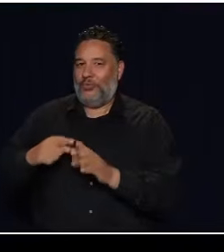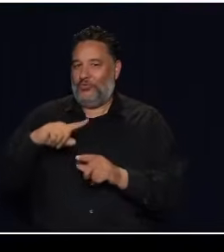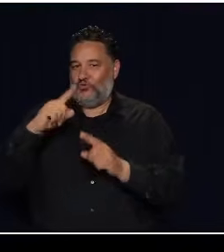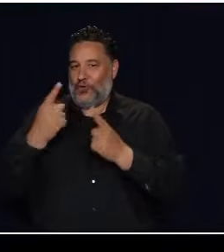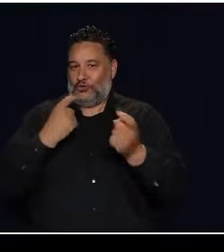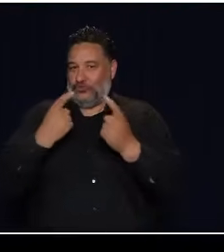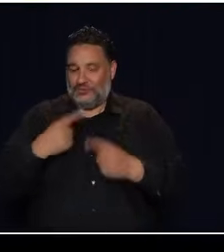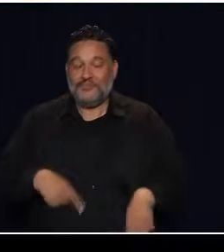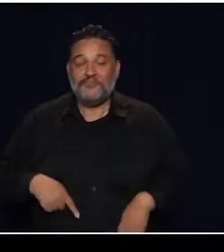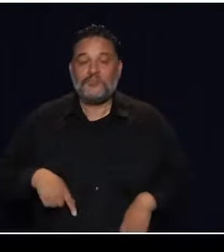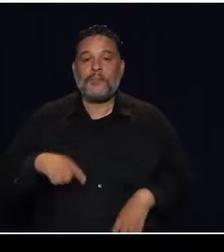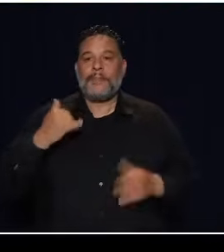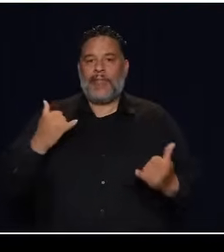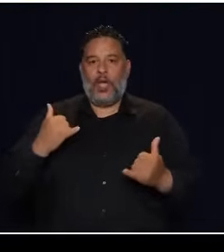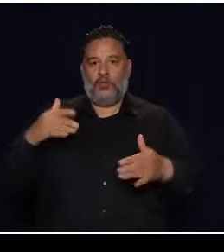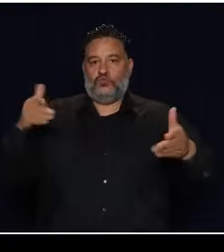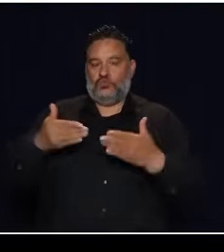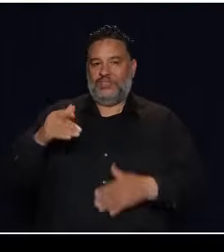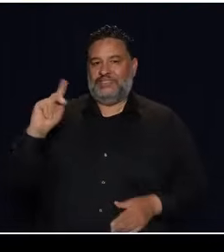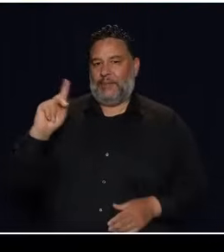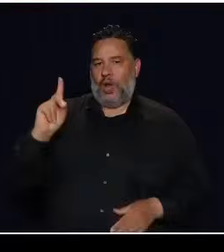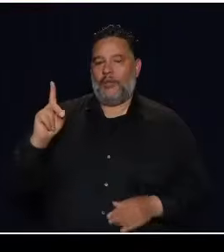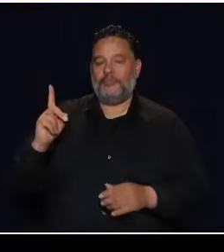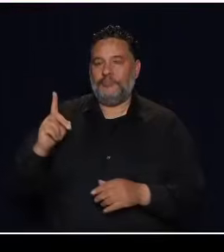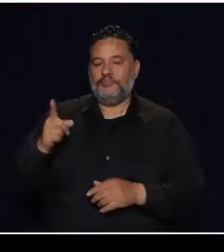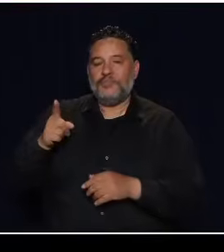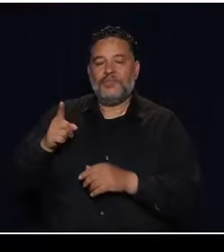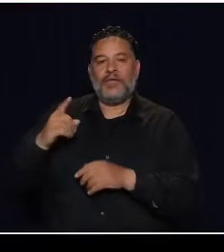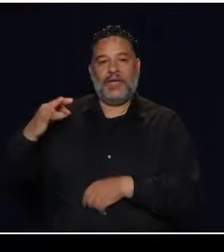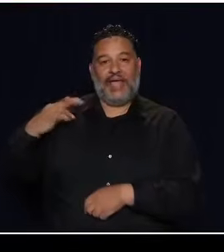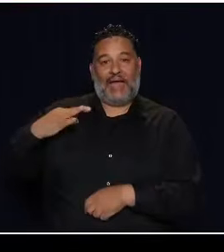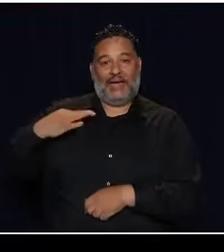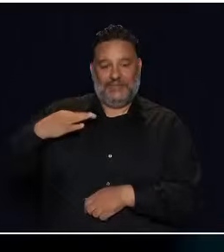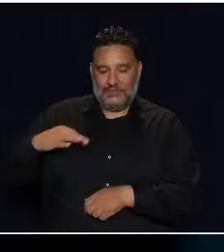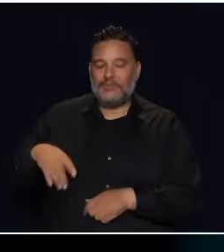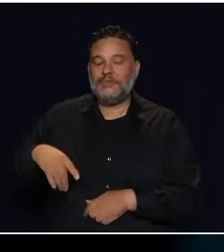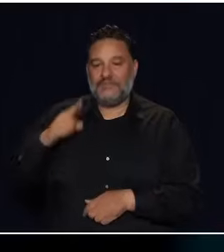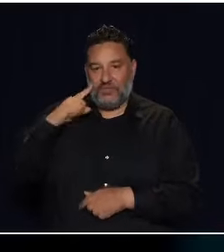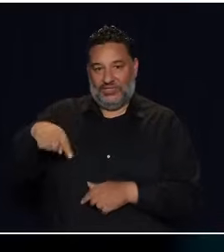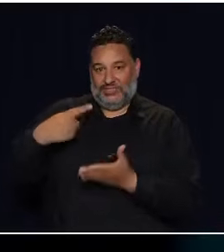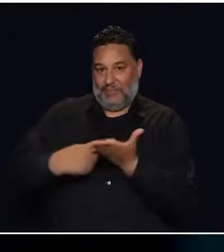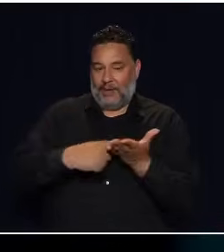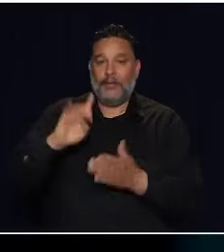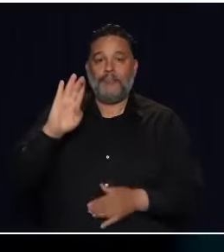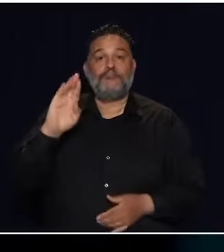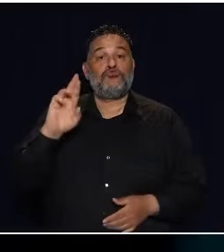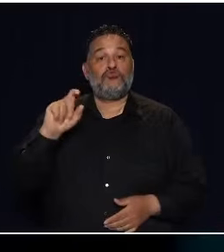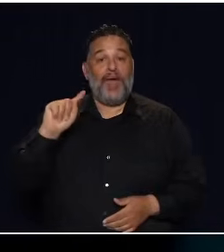THE QUESTIONS. WITH THAT, LET'S INTRODUCE THE DEMOCRATIC PRIMARY CANDIDATES